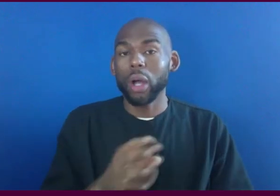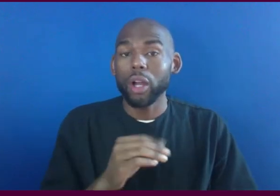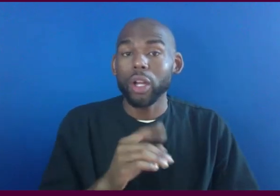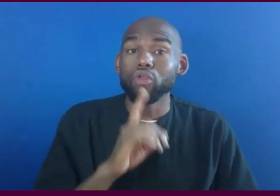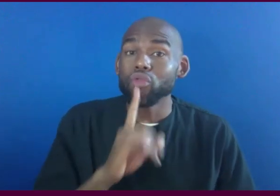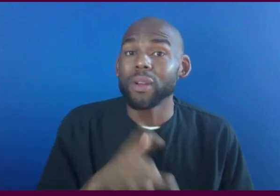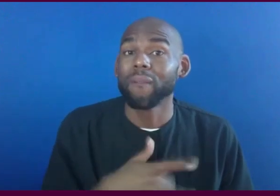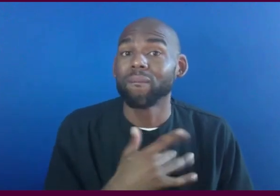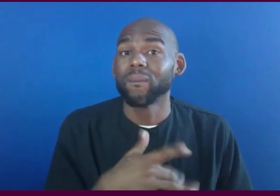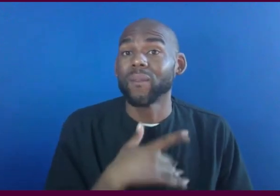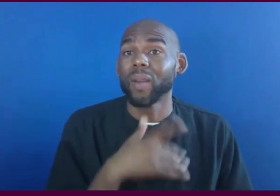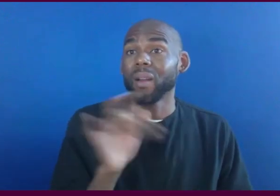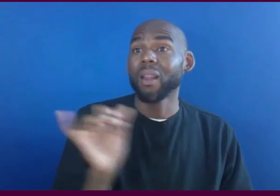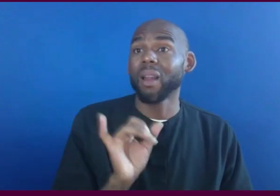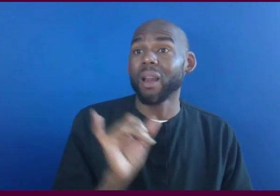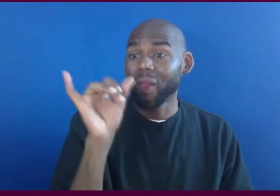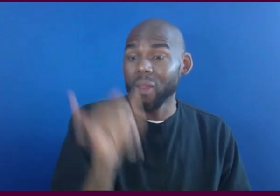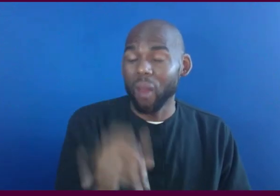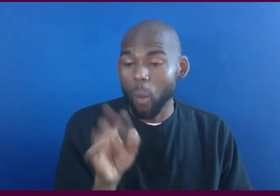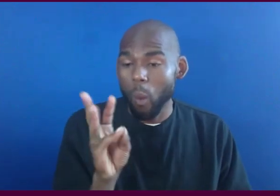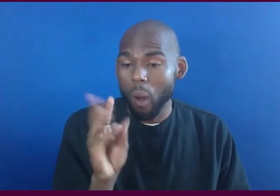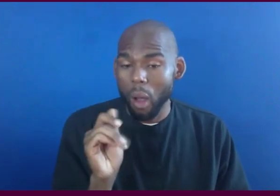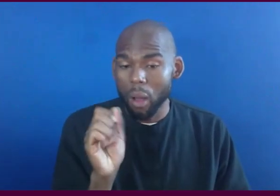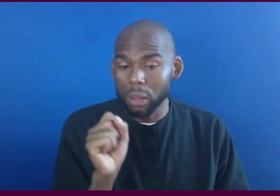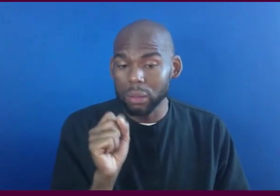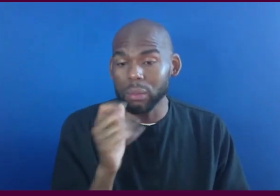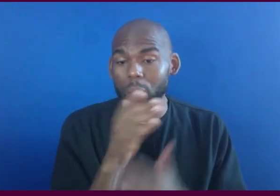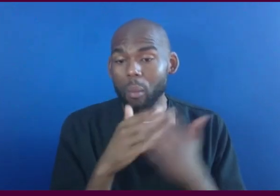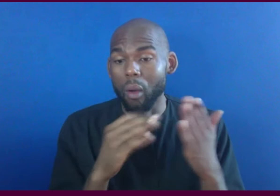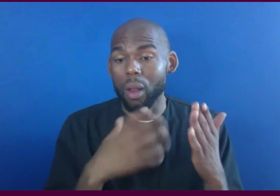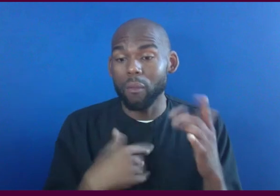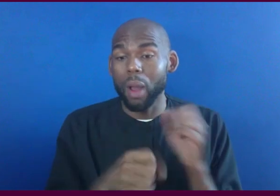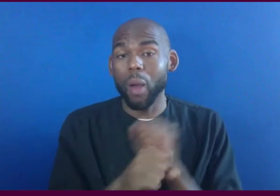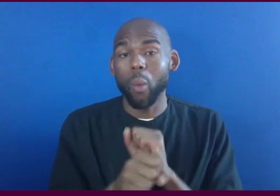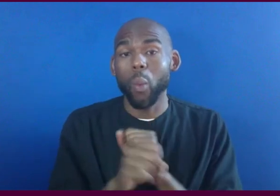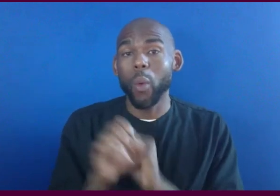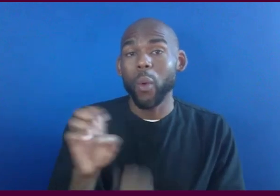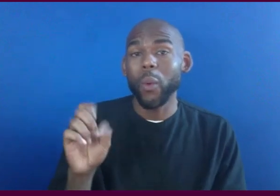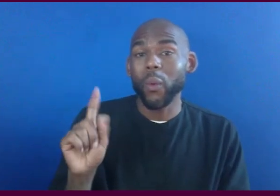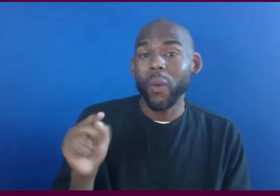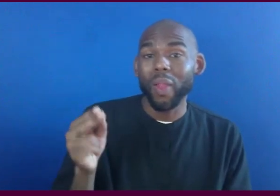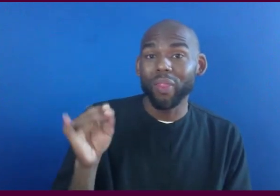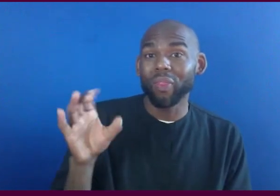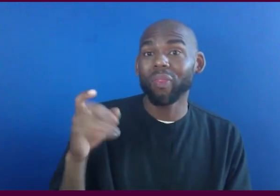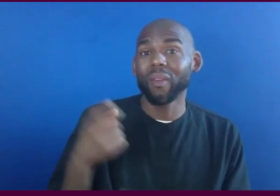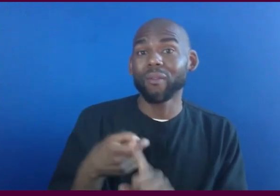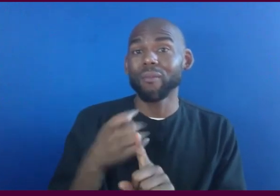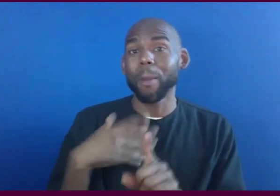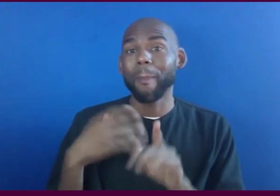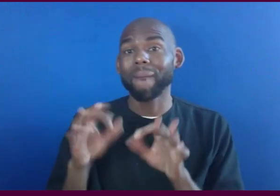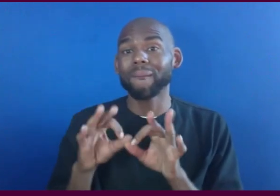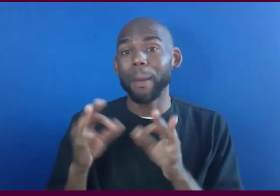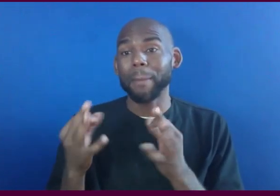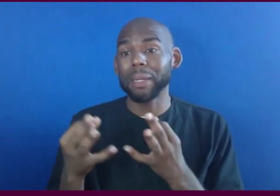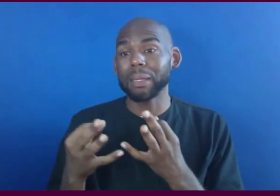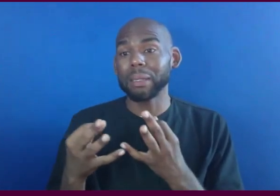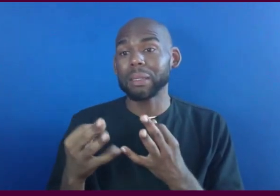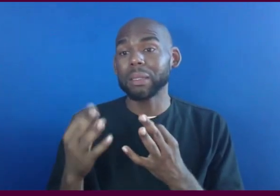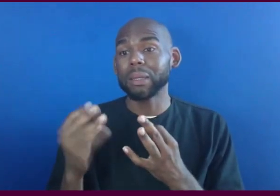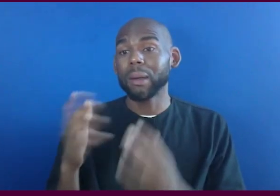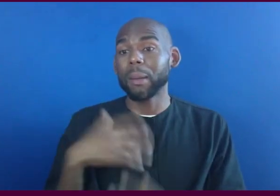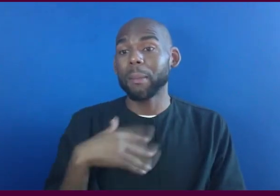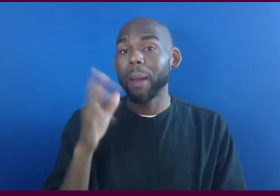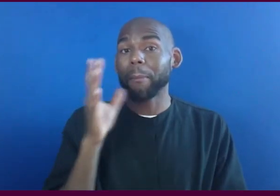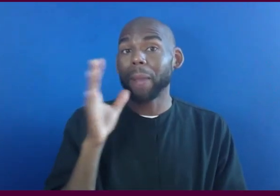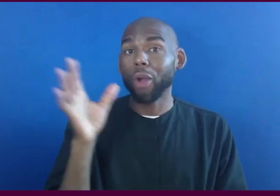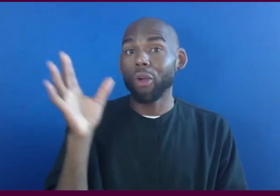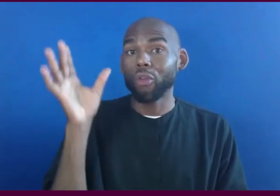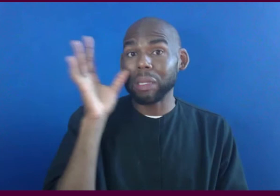And so I really feel like part of my work ethic came from my family and my parents in